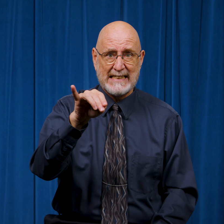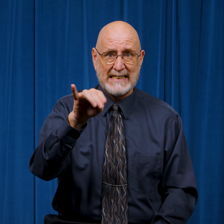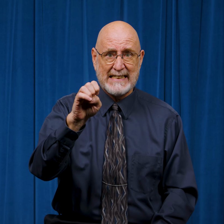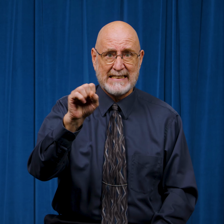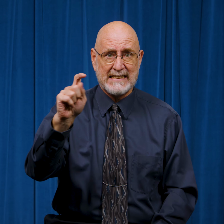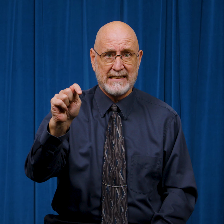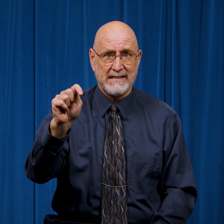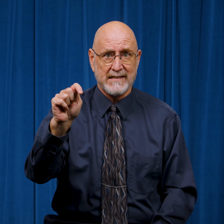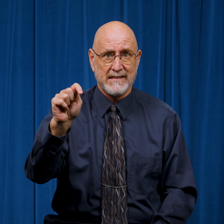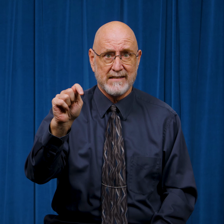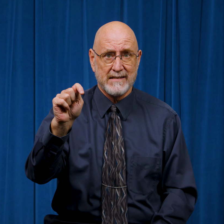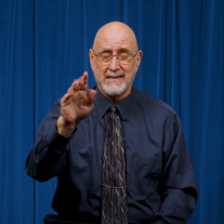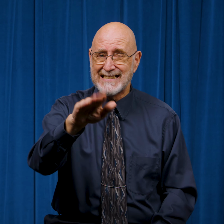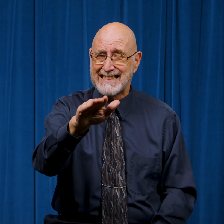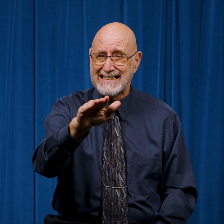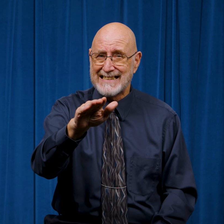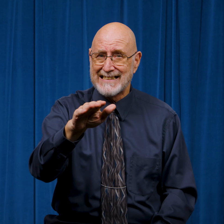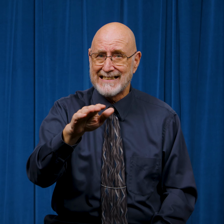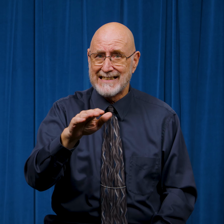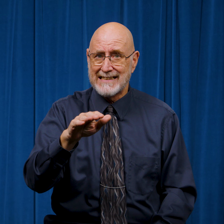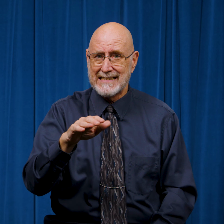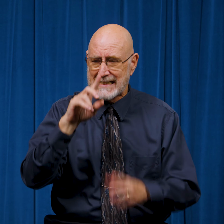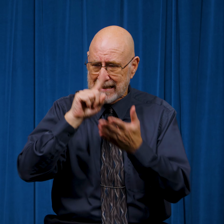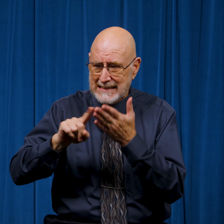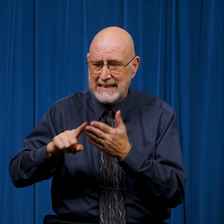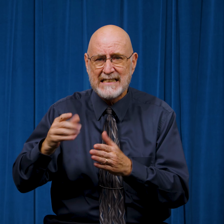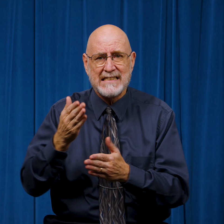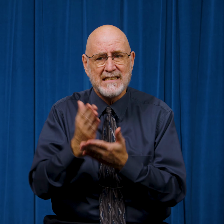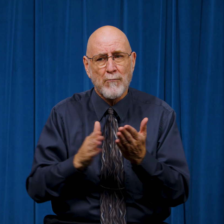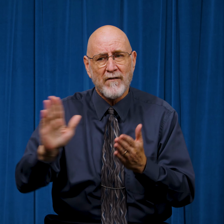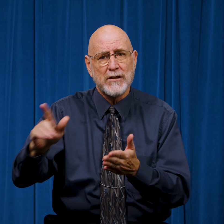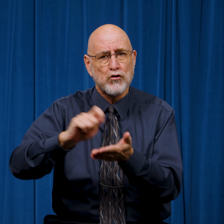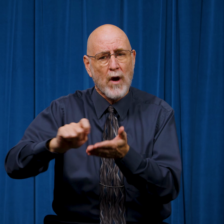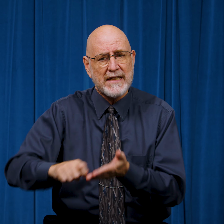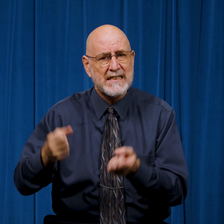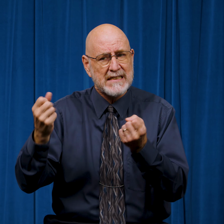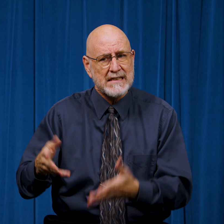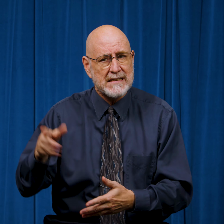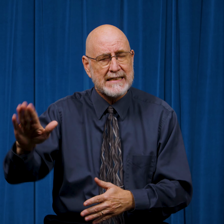However, we have looked at numerous of Jefferson's writings and speeches to see